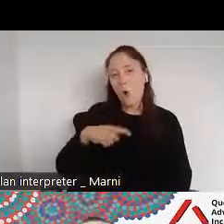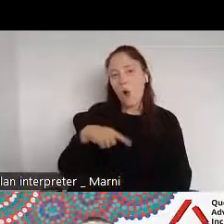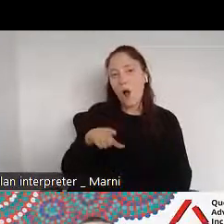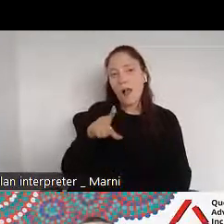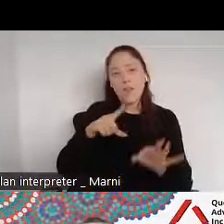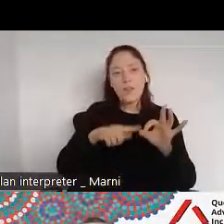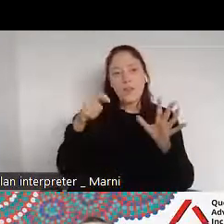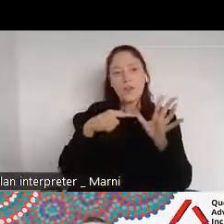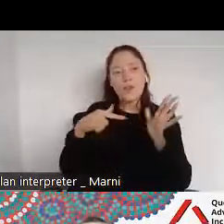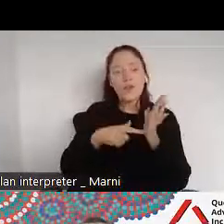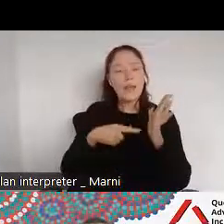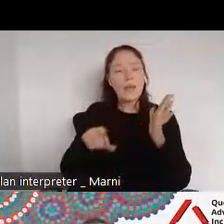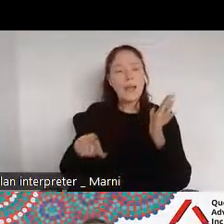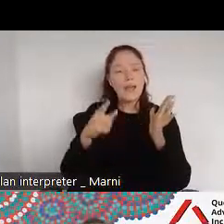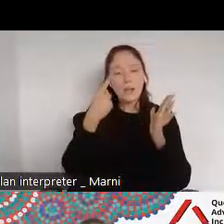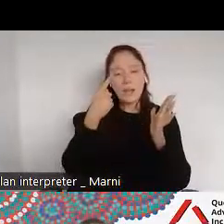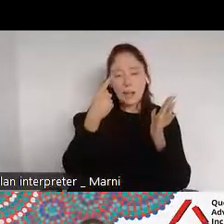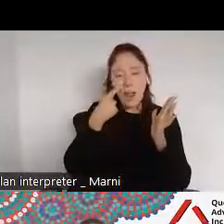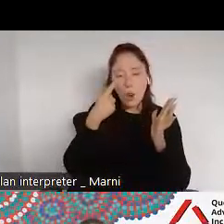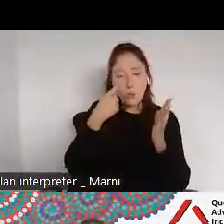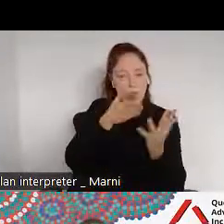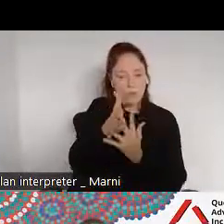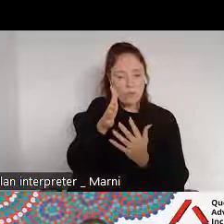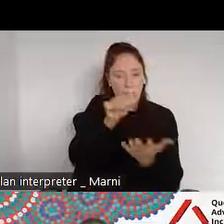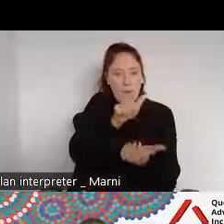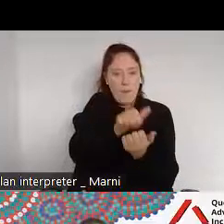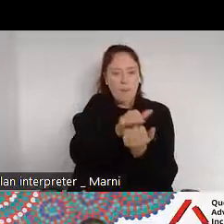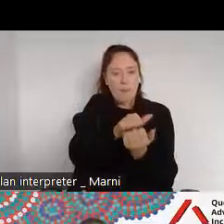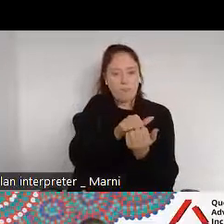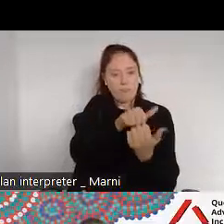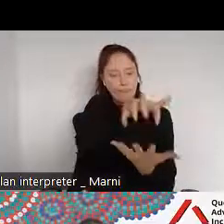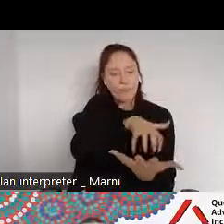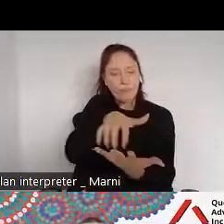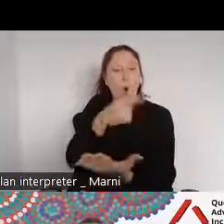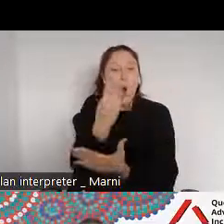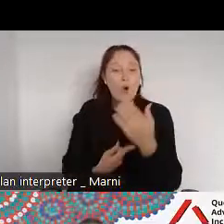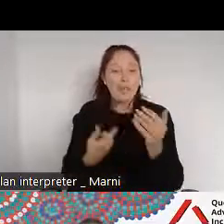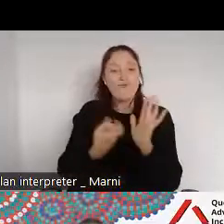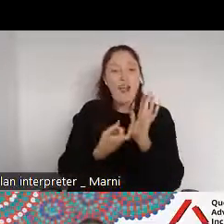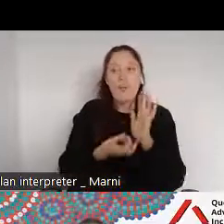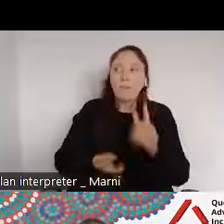the papers or without a hearing, so they make it on the information that it has in front of it.